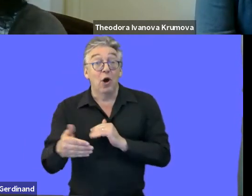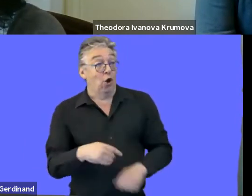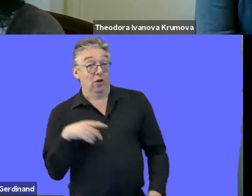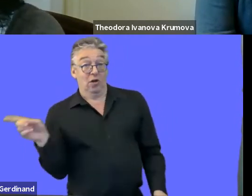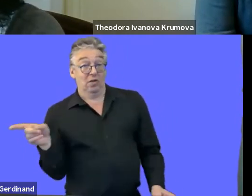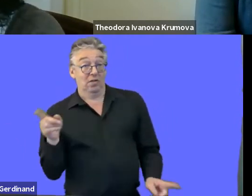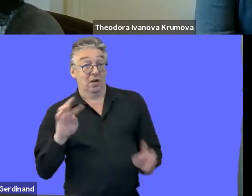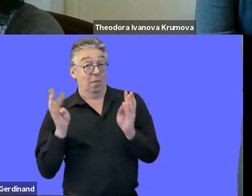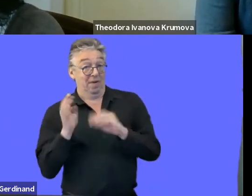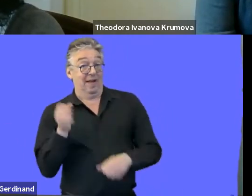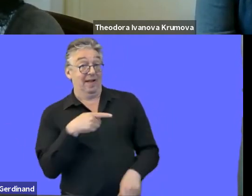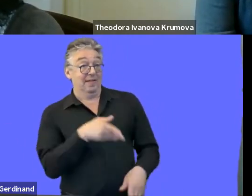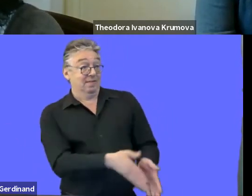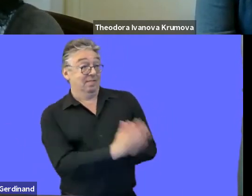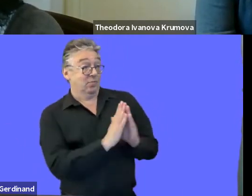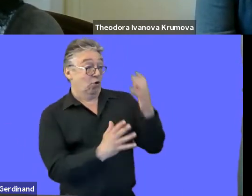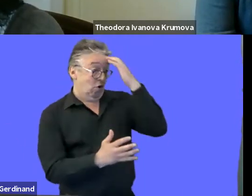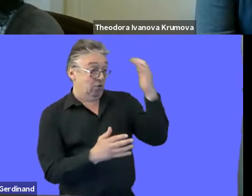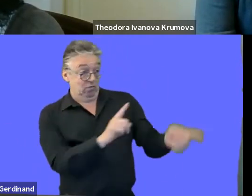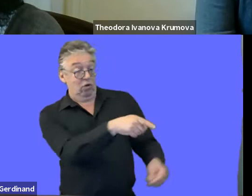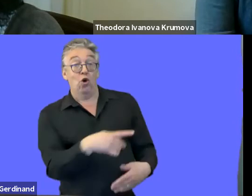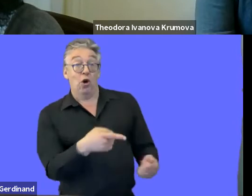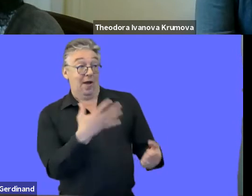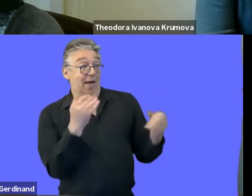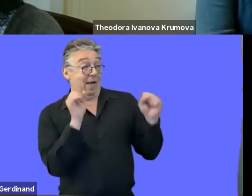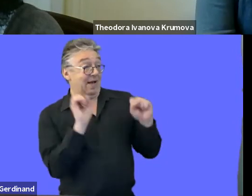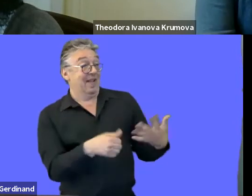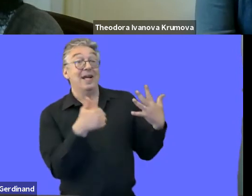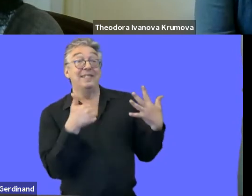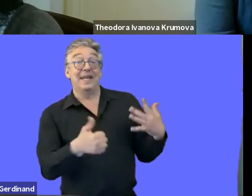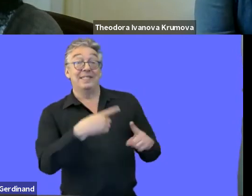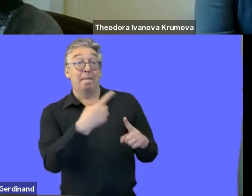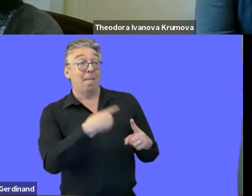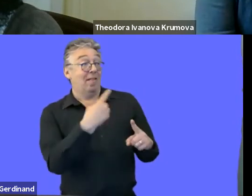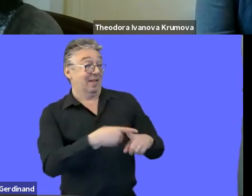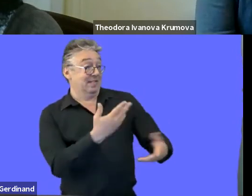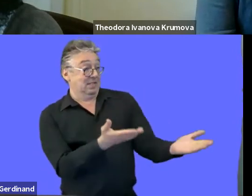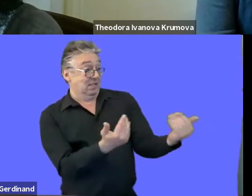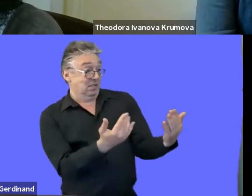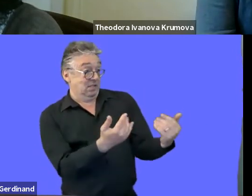to respond to the committee's findings and recommendations in the case